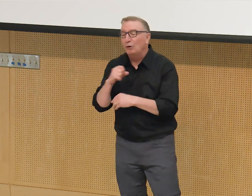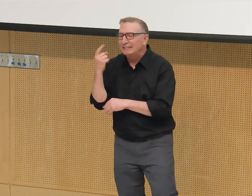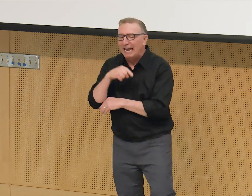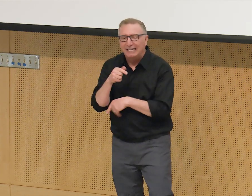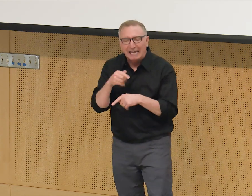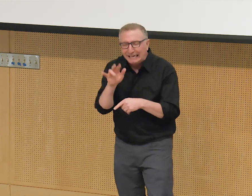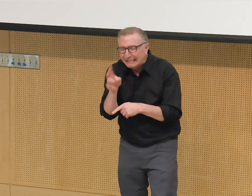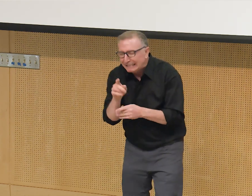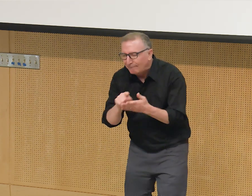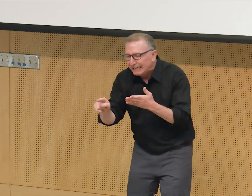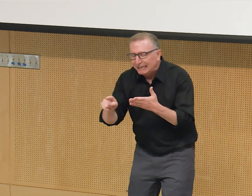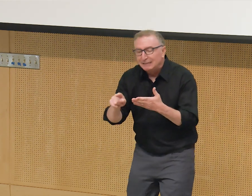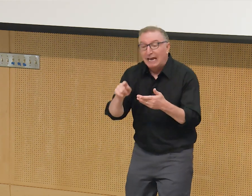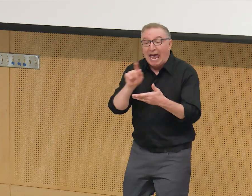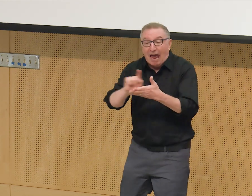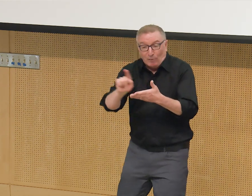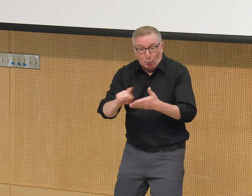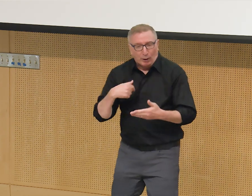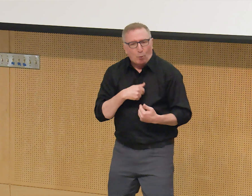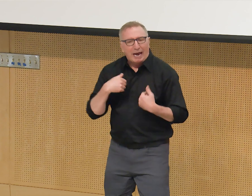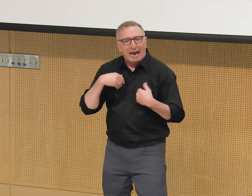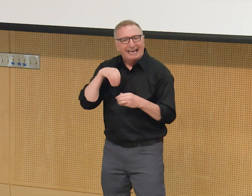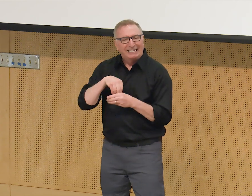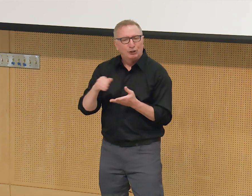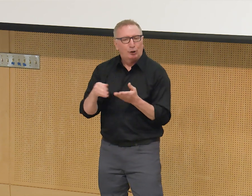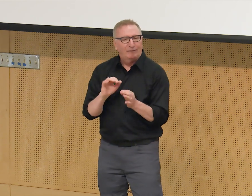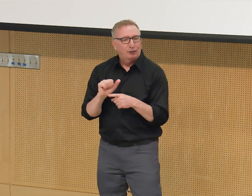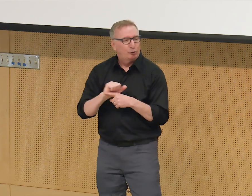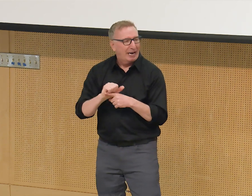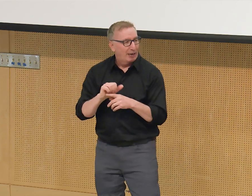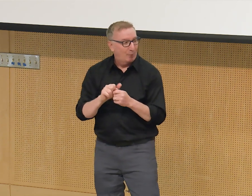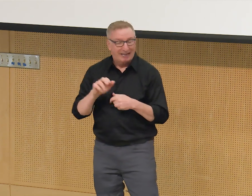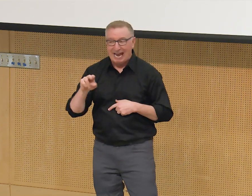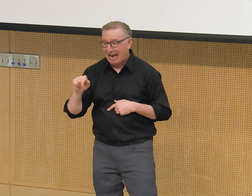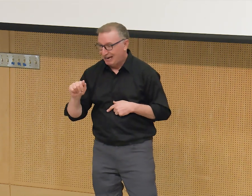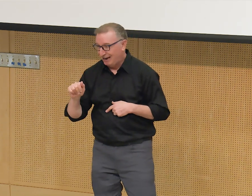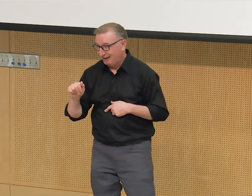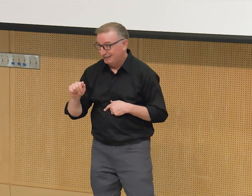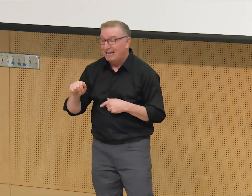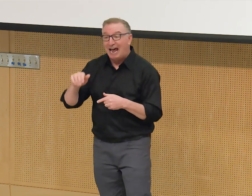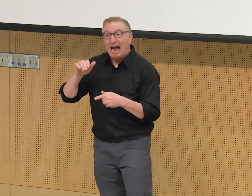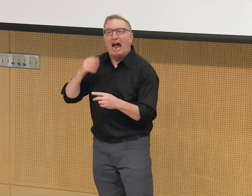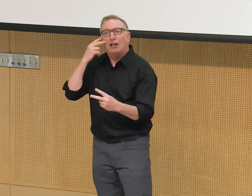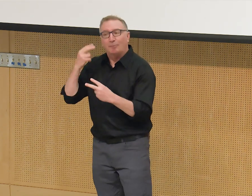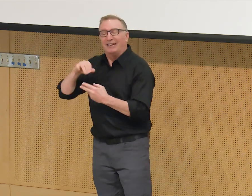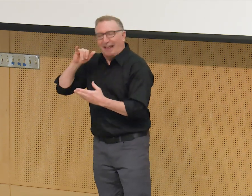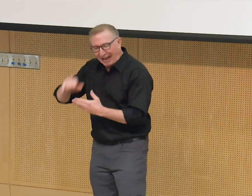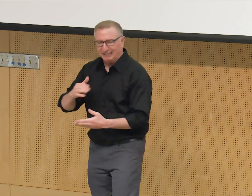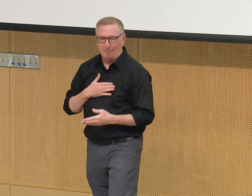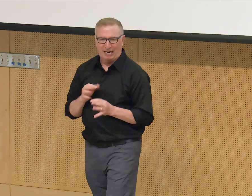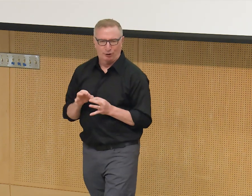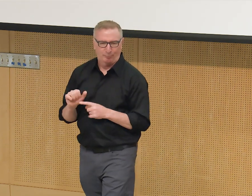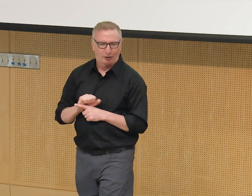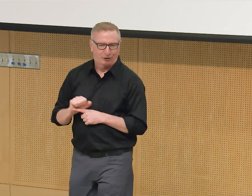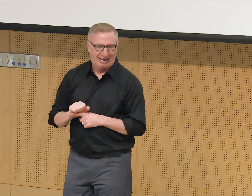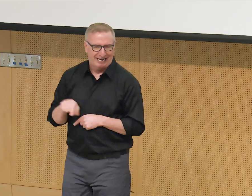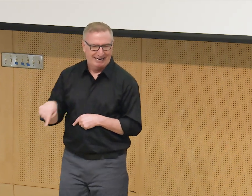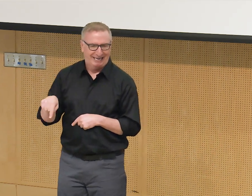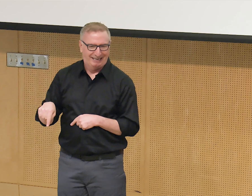like, every number of weeks or so, we had in-service trainings and that, here working at RIT,